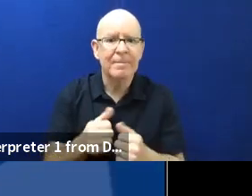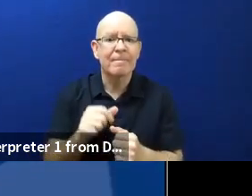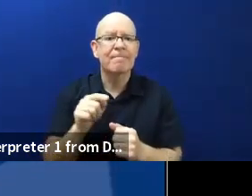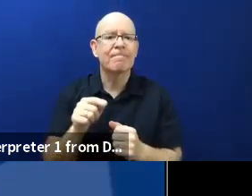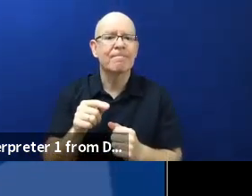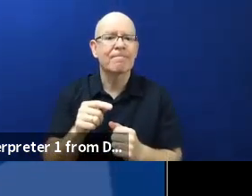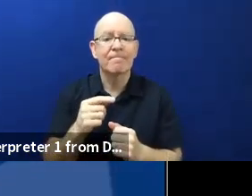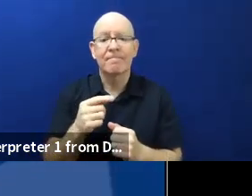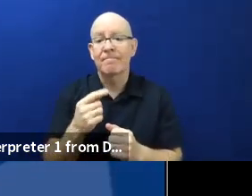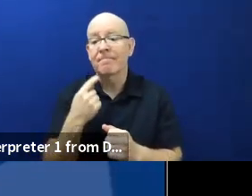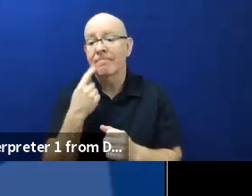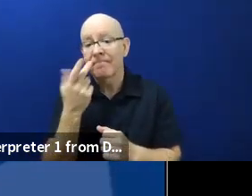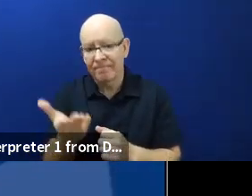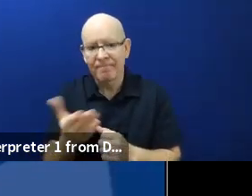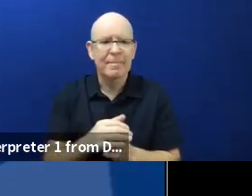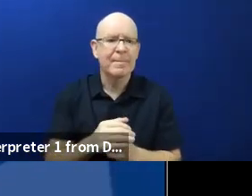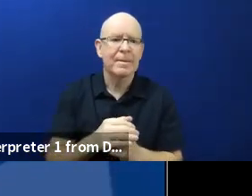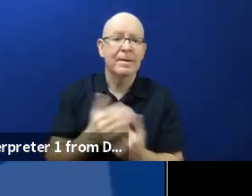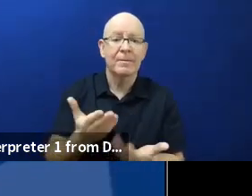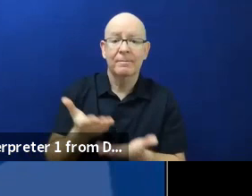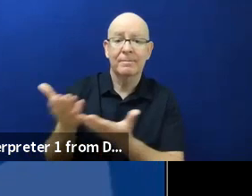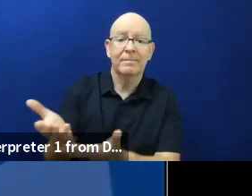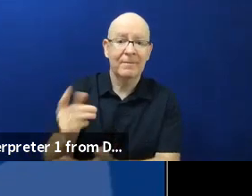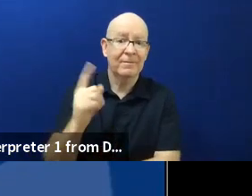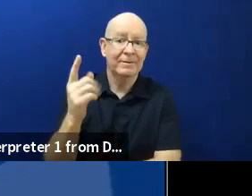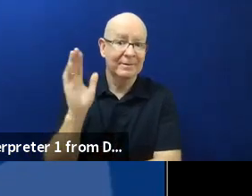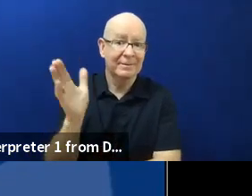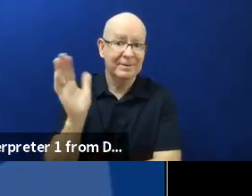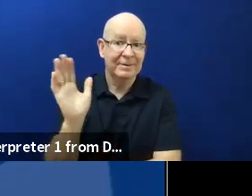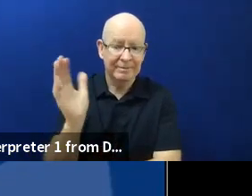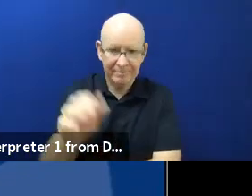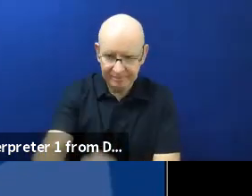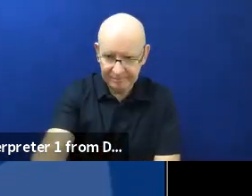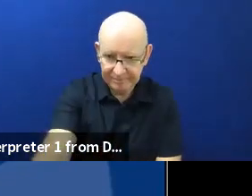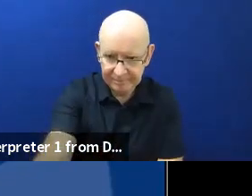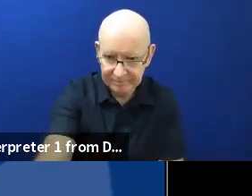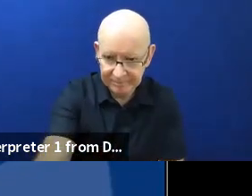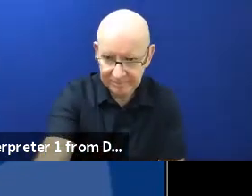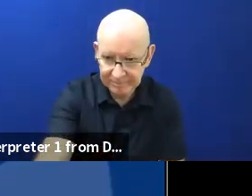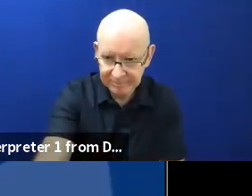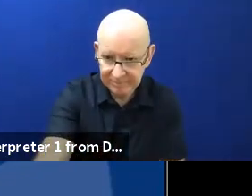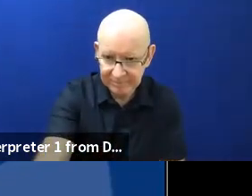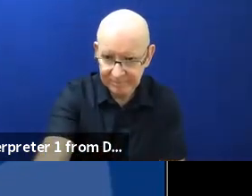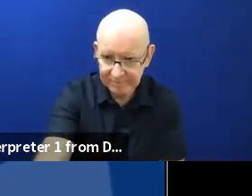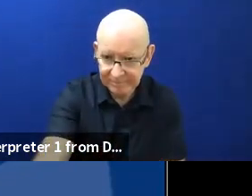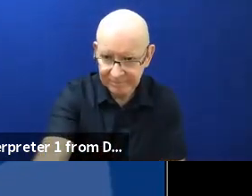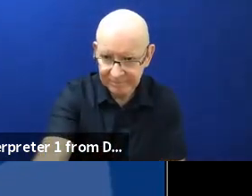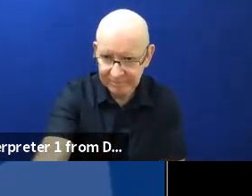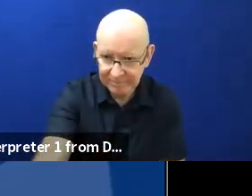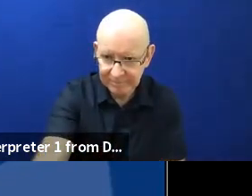today for this webinar on a very important issue where we believe that actually understanding